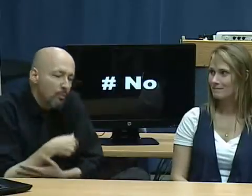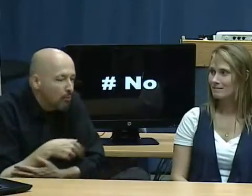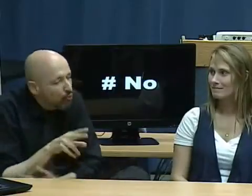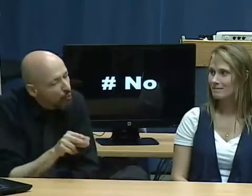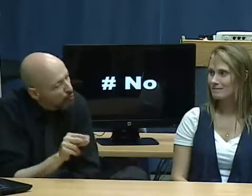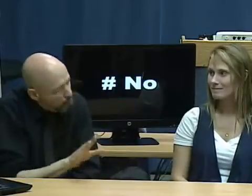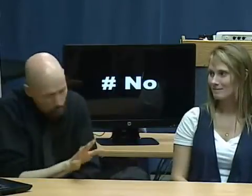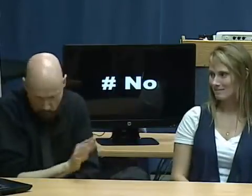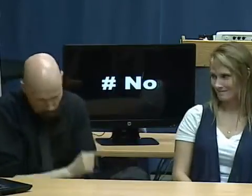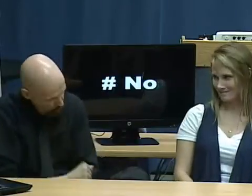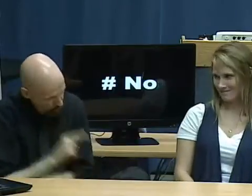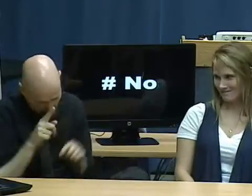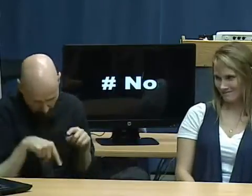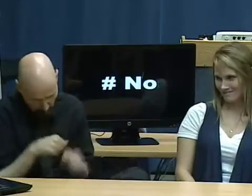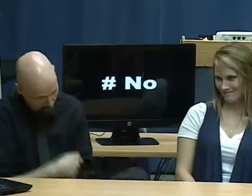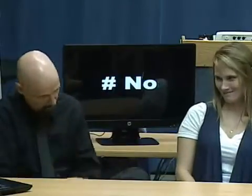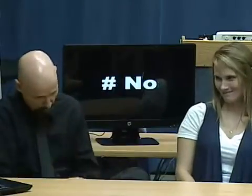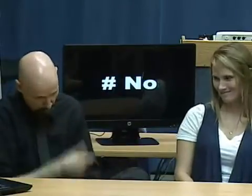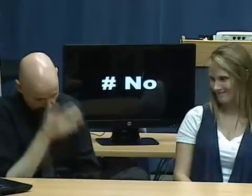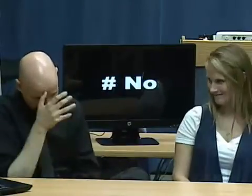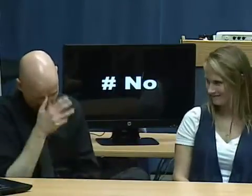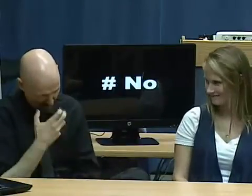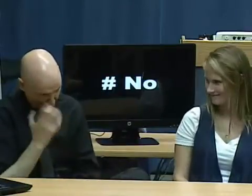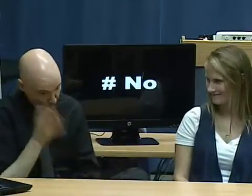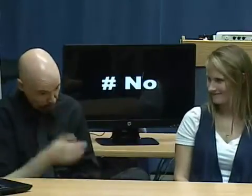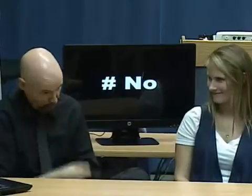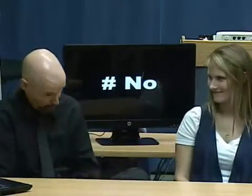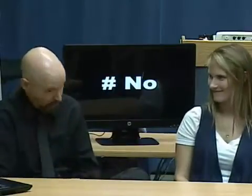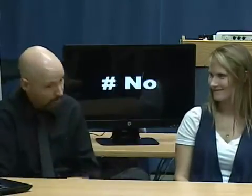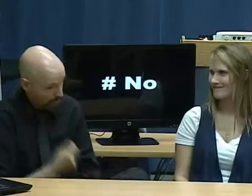"#NO-NO, baby, you can't." "Daddy will get mad."